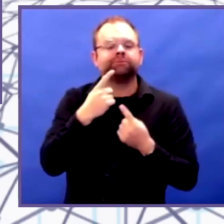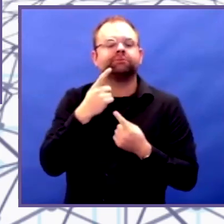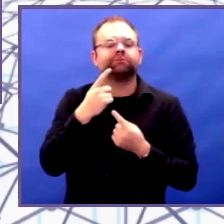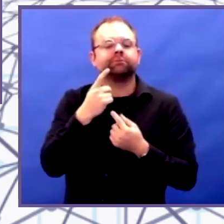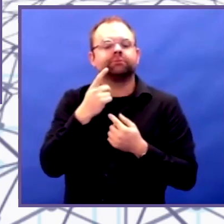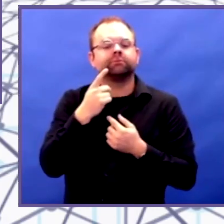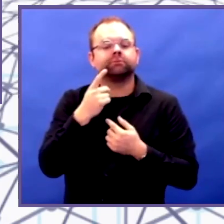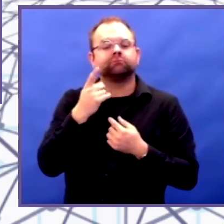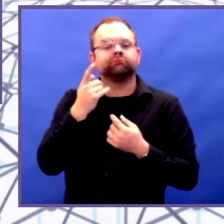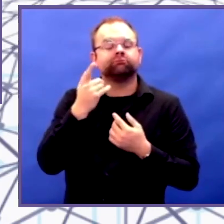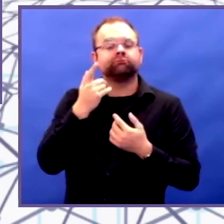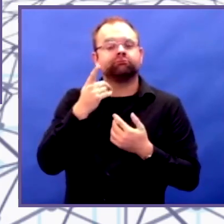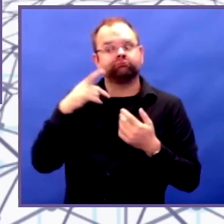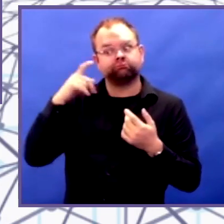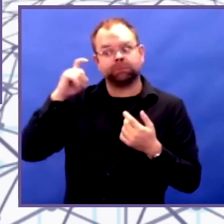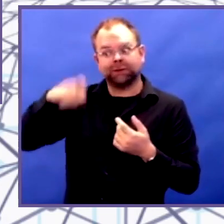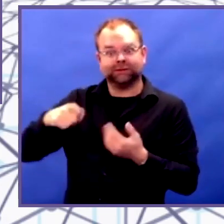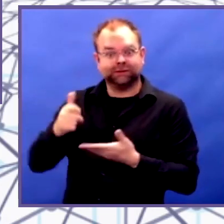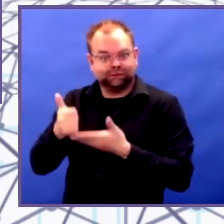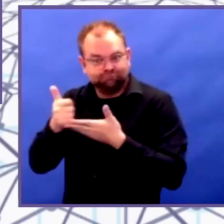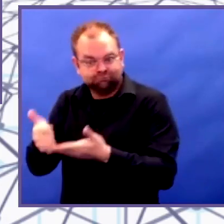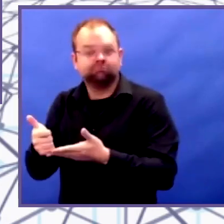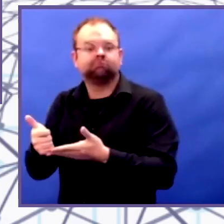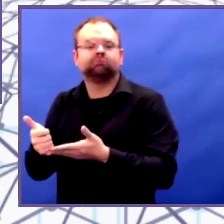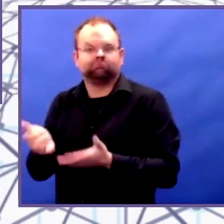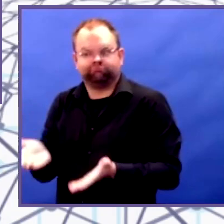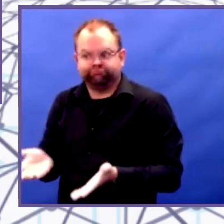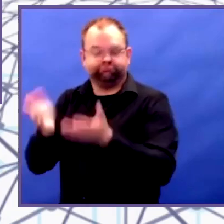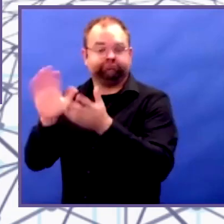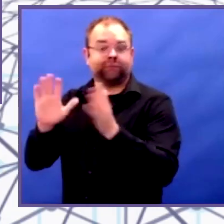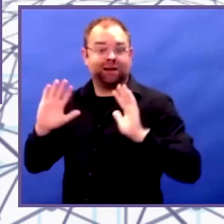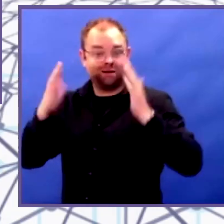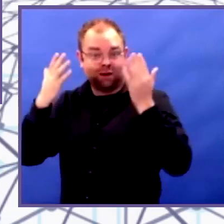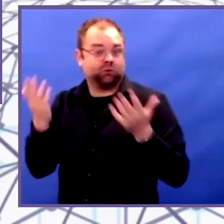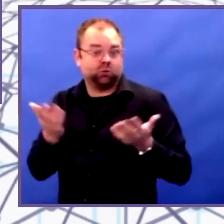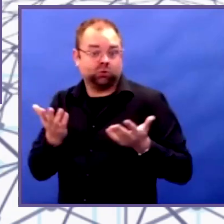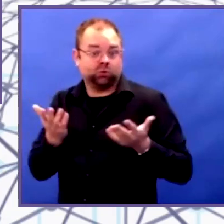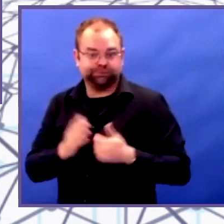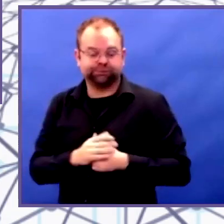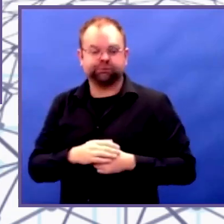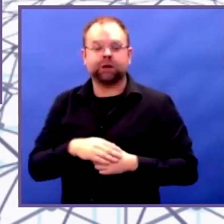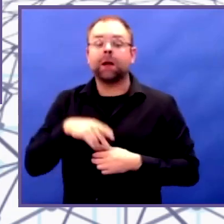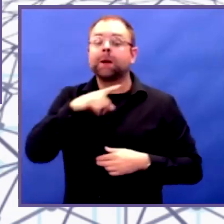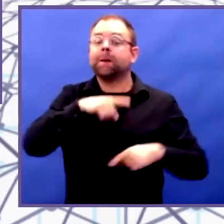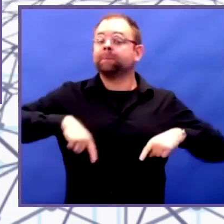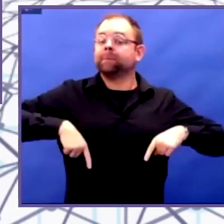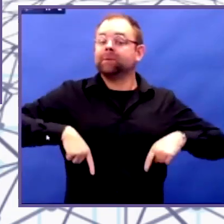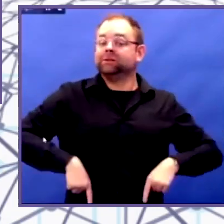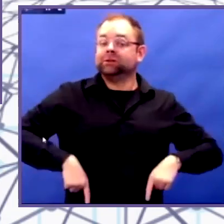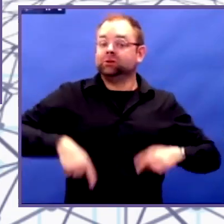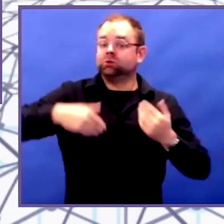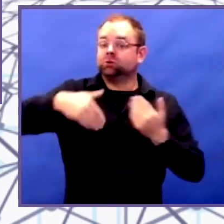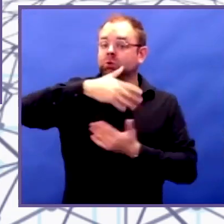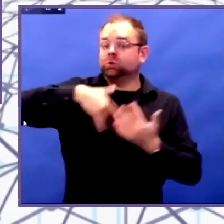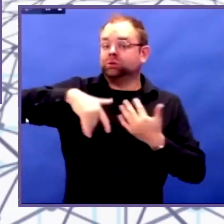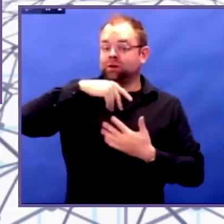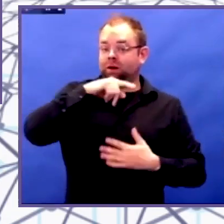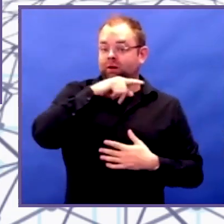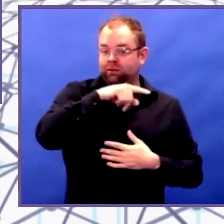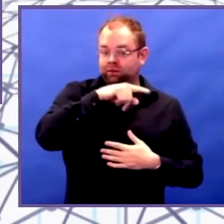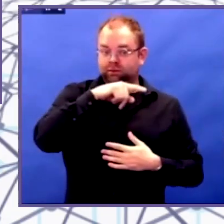One we need to conduct a survey not only for us to ascertain the numerical strength of